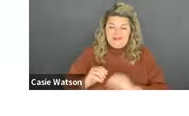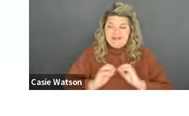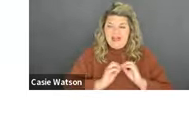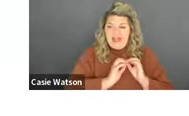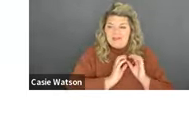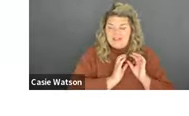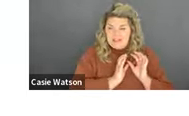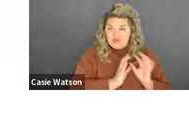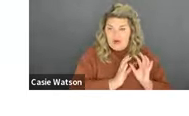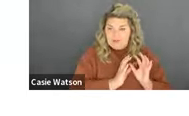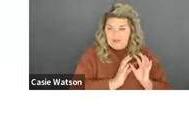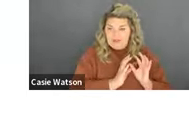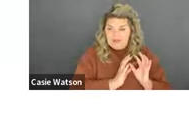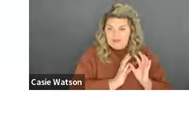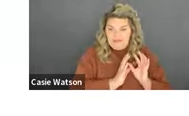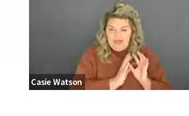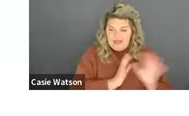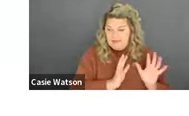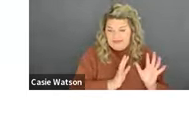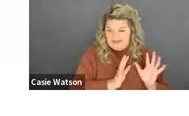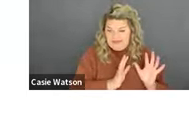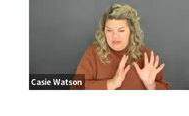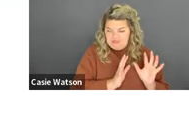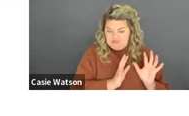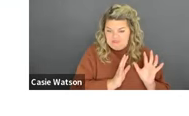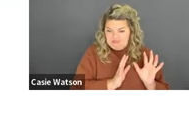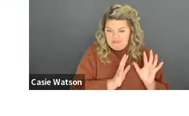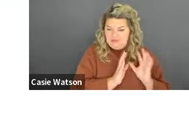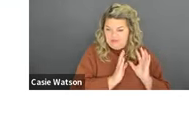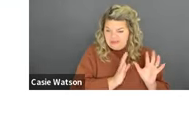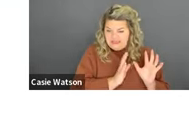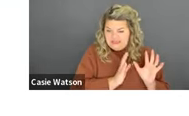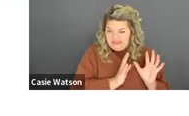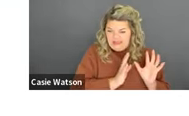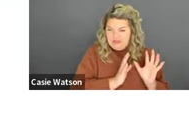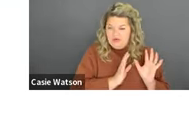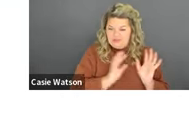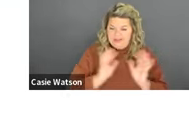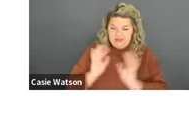it does not have to disrupt any presentation. If you're presenting and you notice